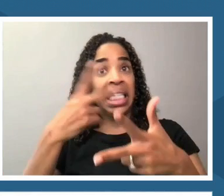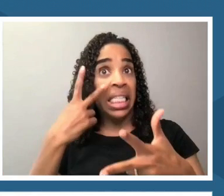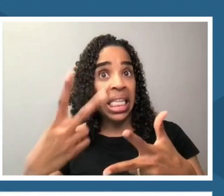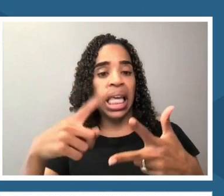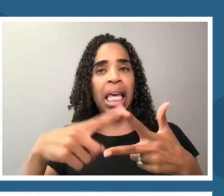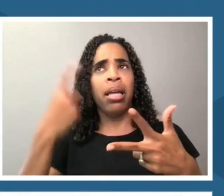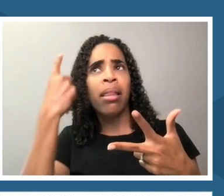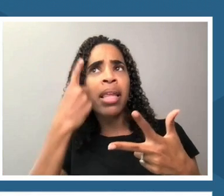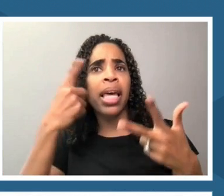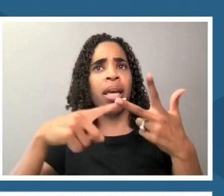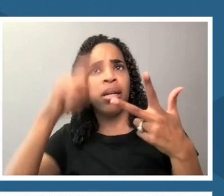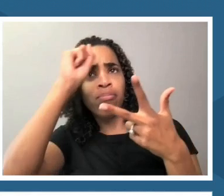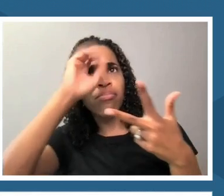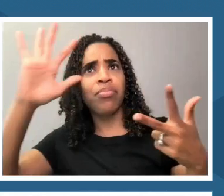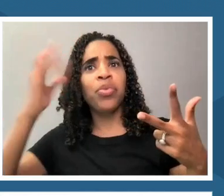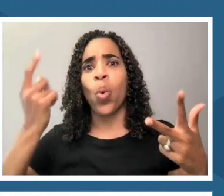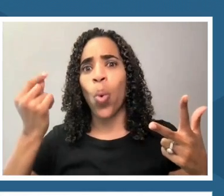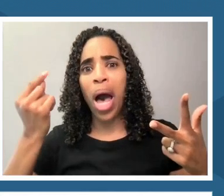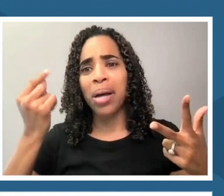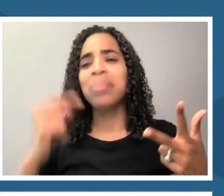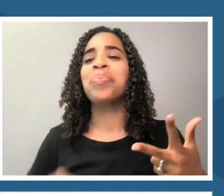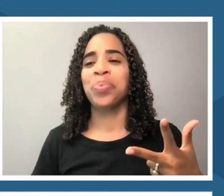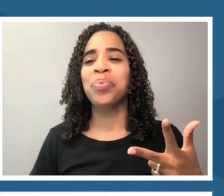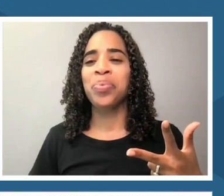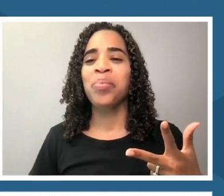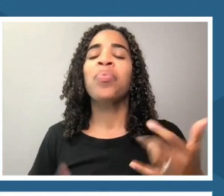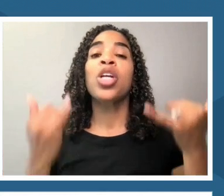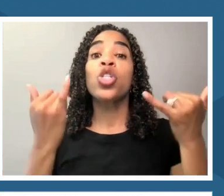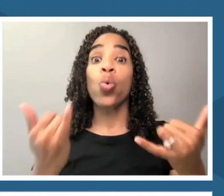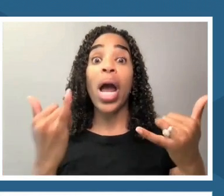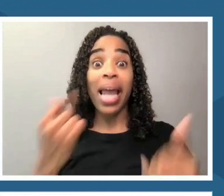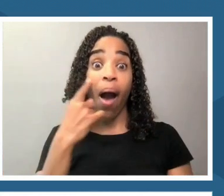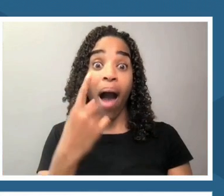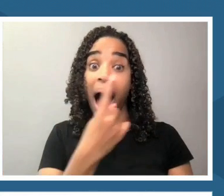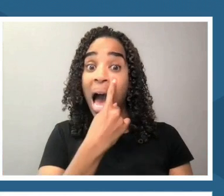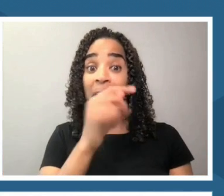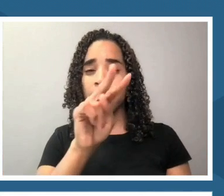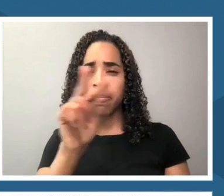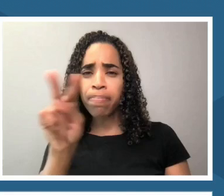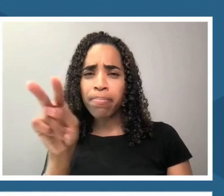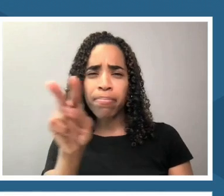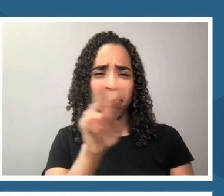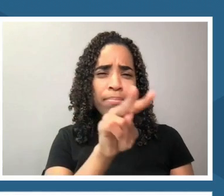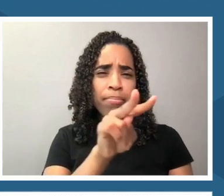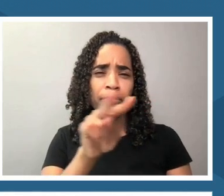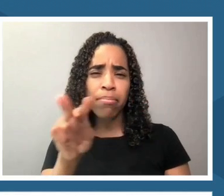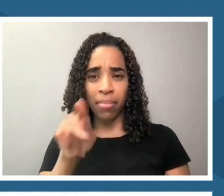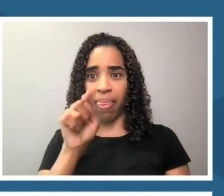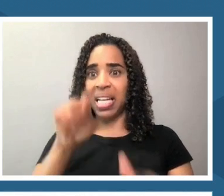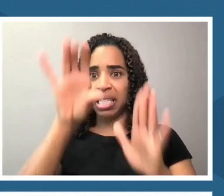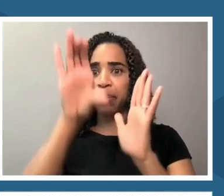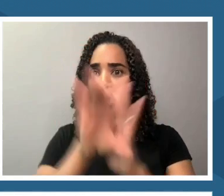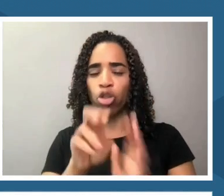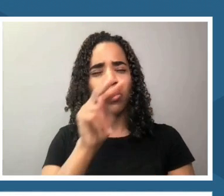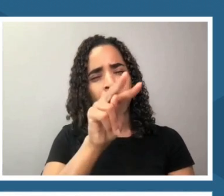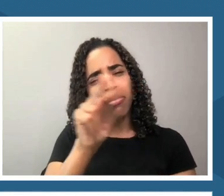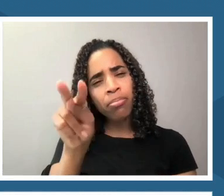wander across our or have our eyes wander across the screen look from left to right all through the corners uh and